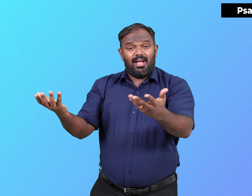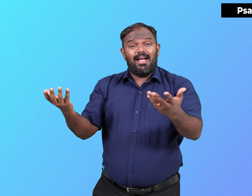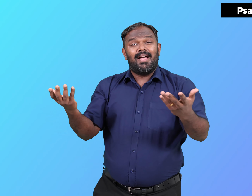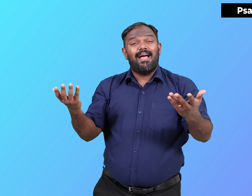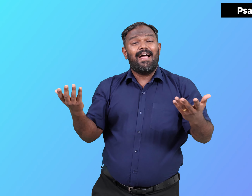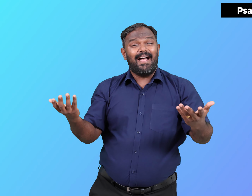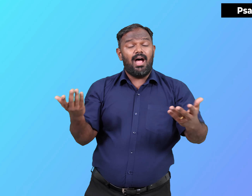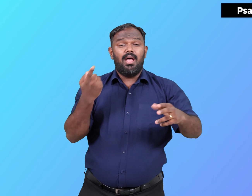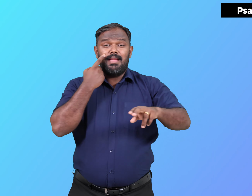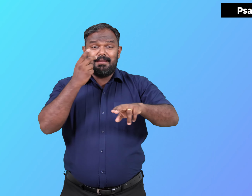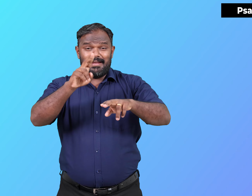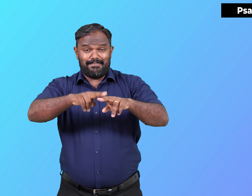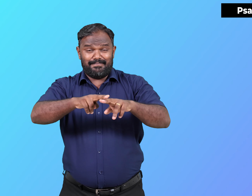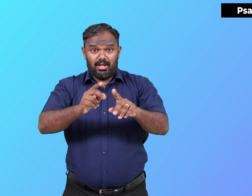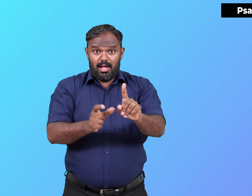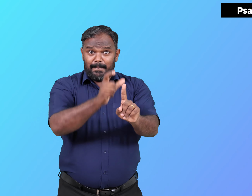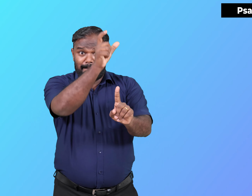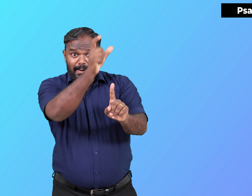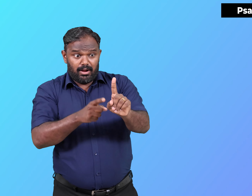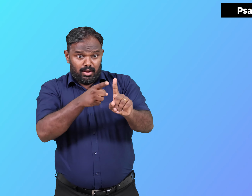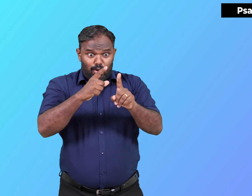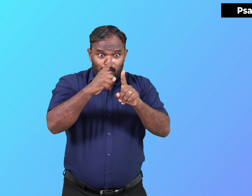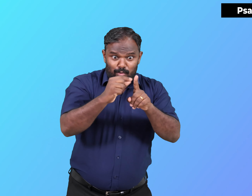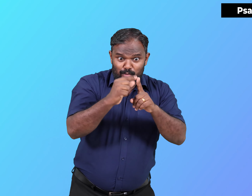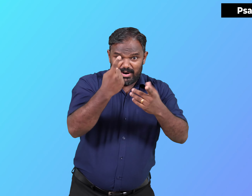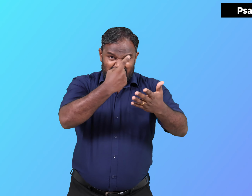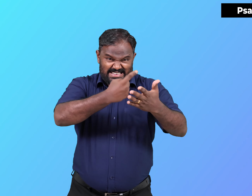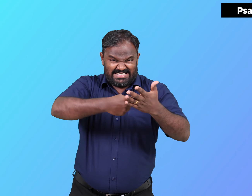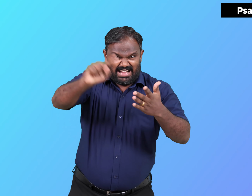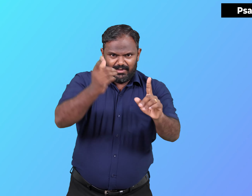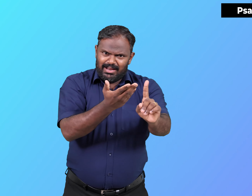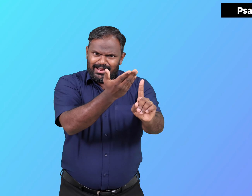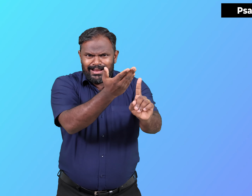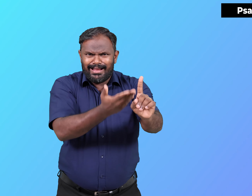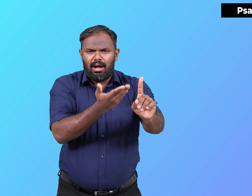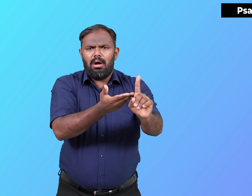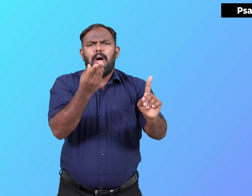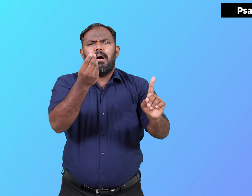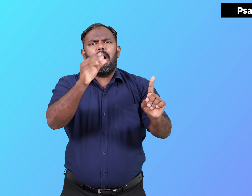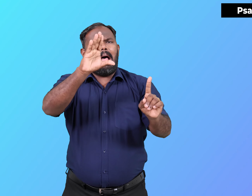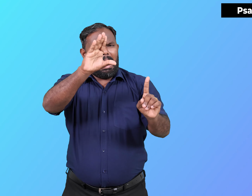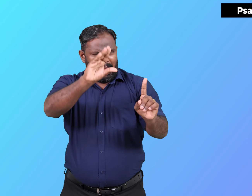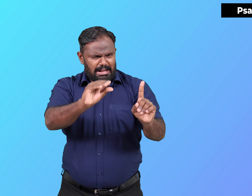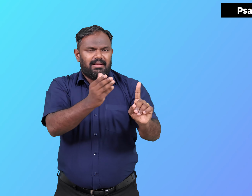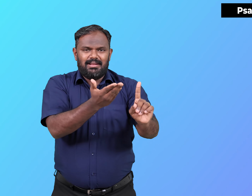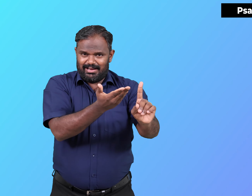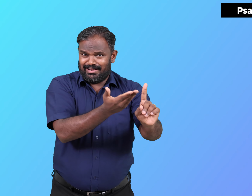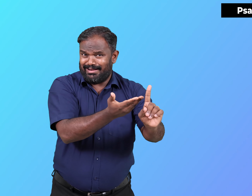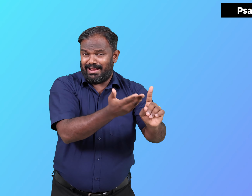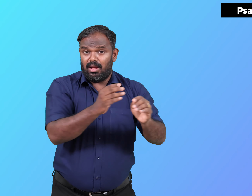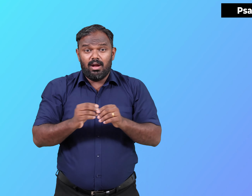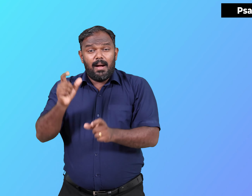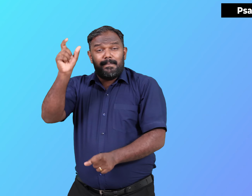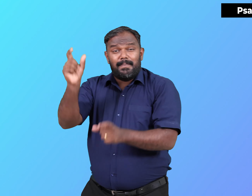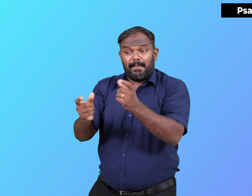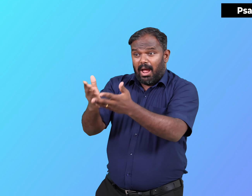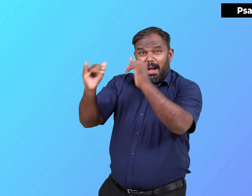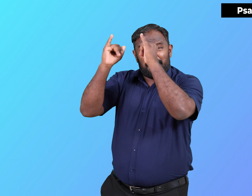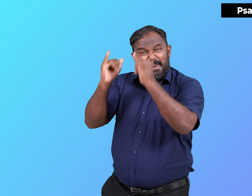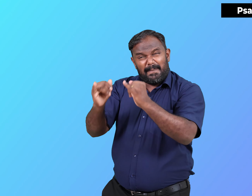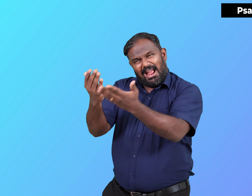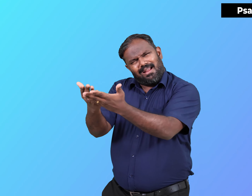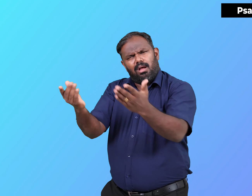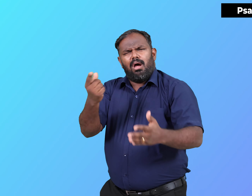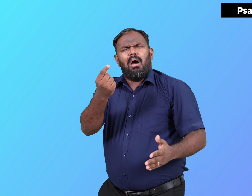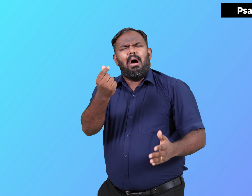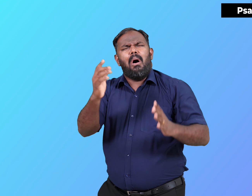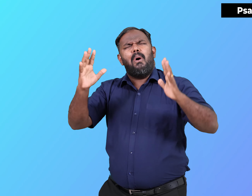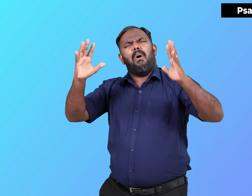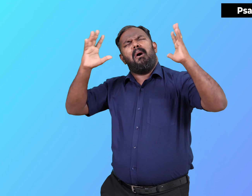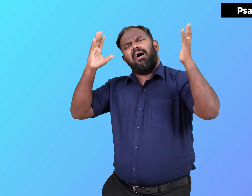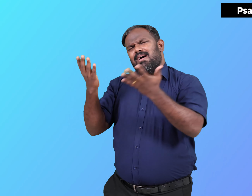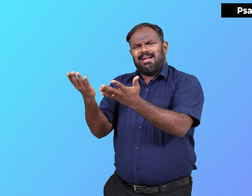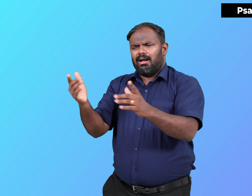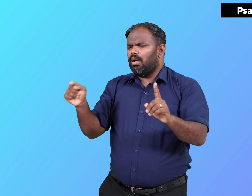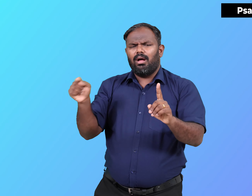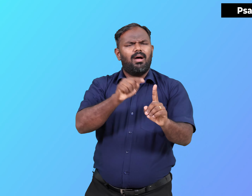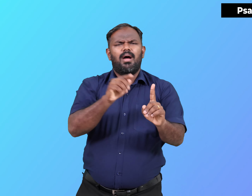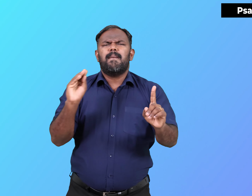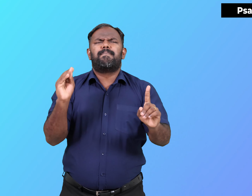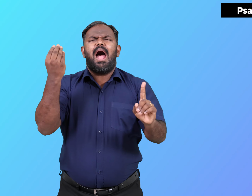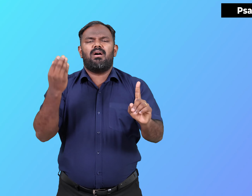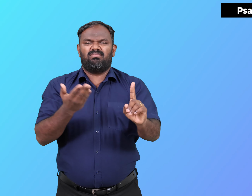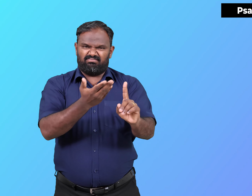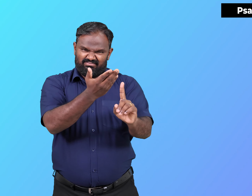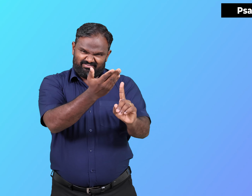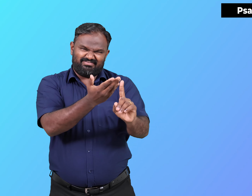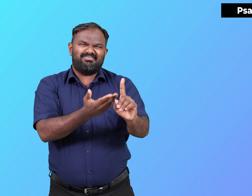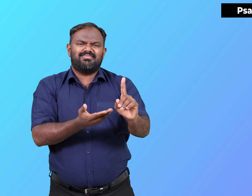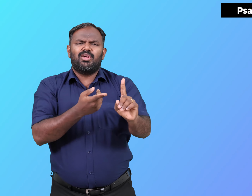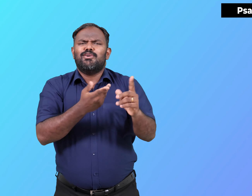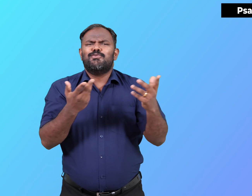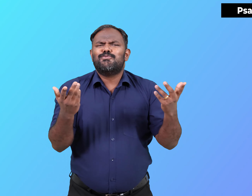Even if a good person has only a little, it is better than the wealth of all who are evil.